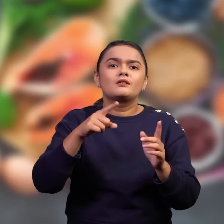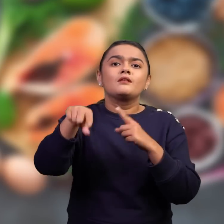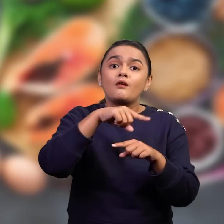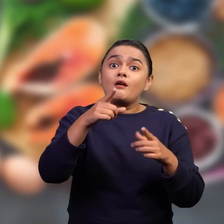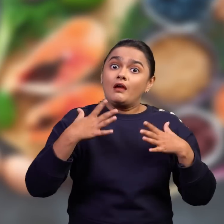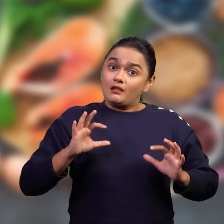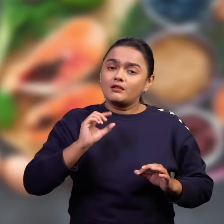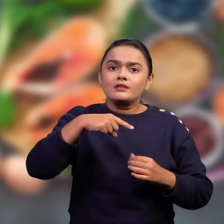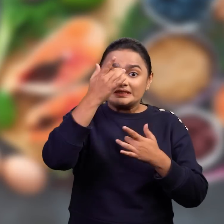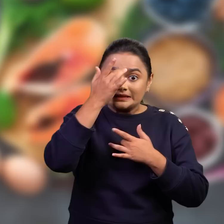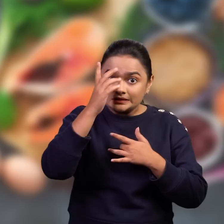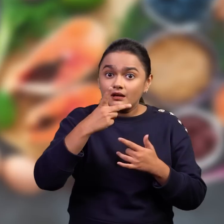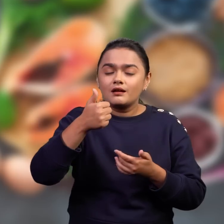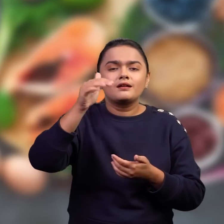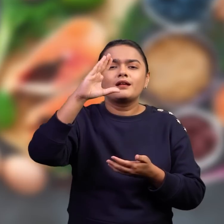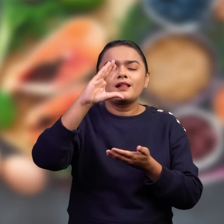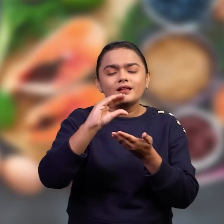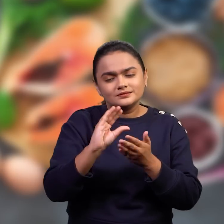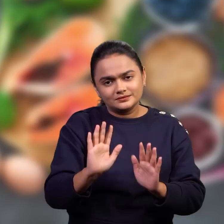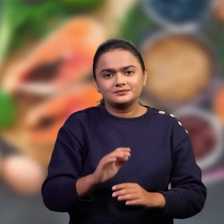Stay healthy to reduce the risk of diseases in the future.